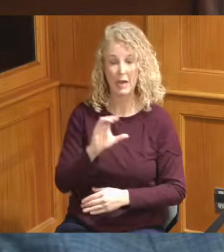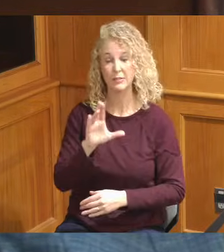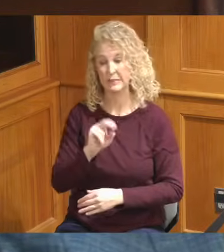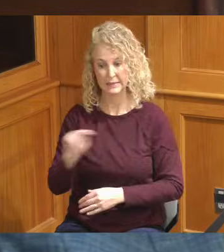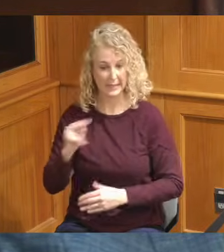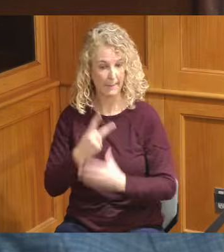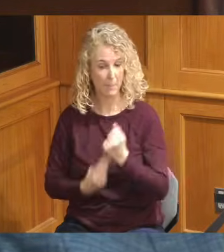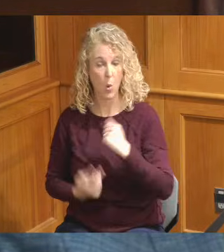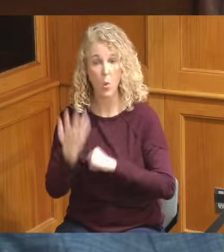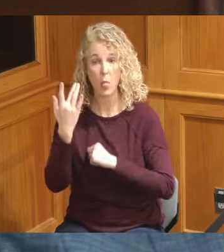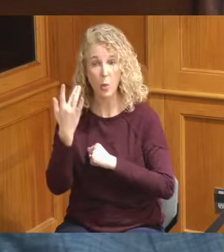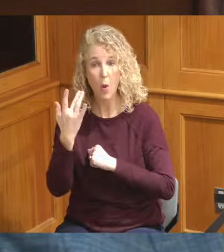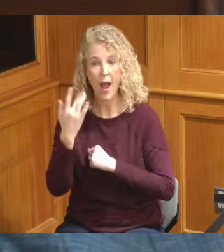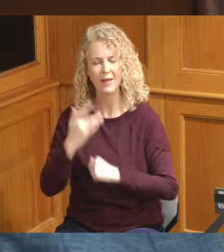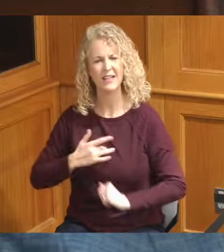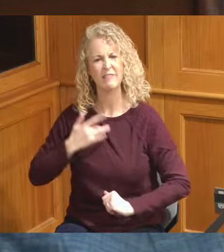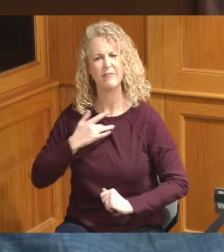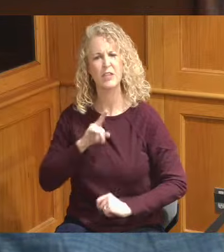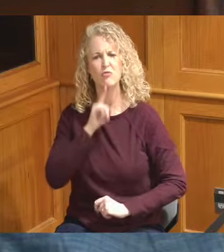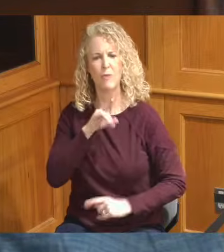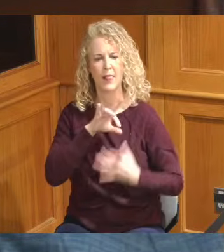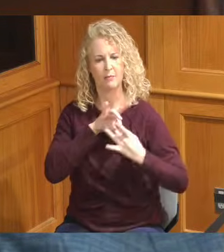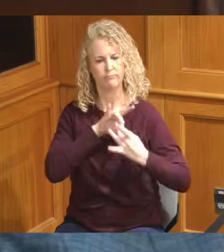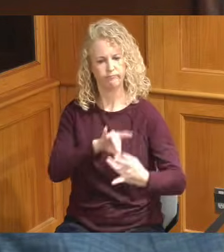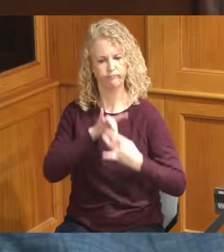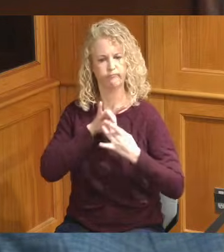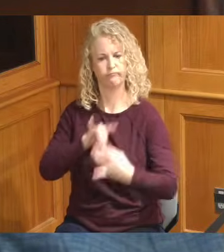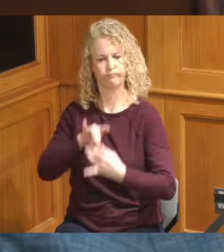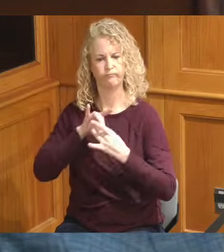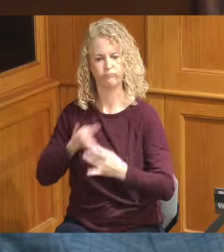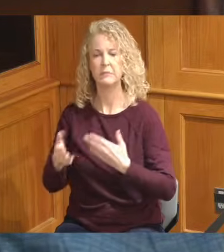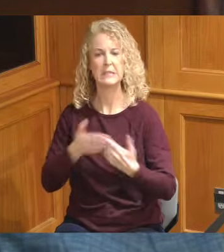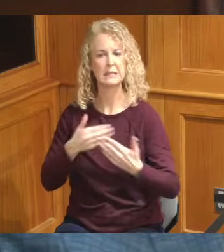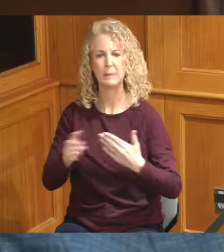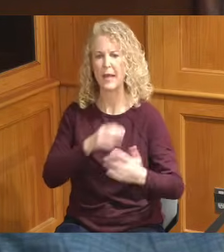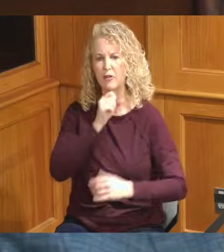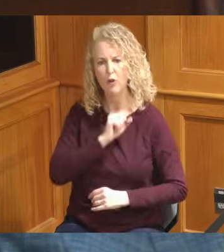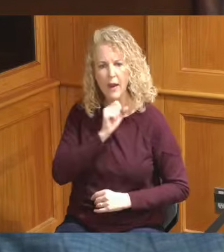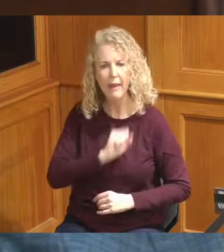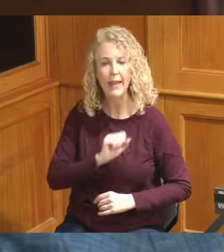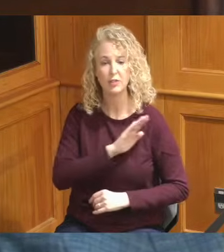because of the connectedness between individuals no matter what age getting educated and then